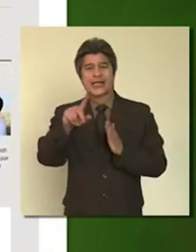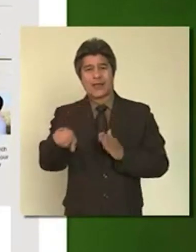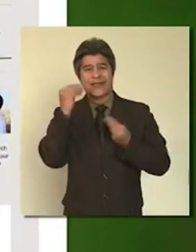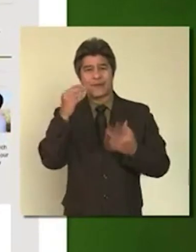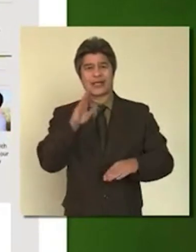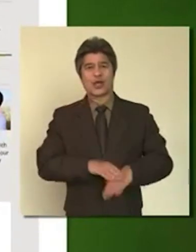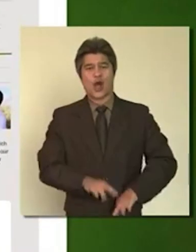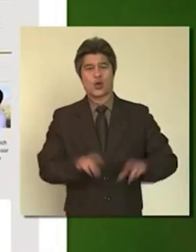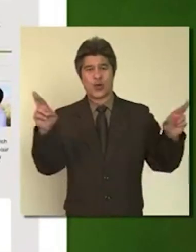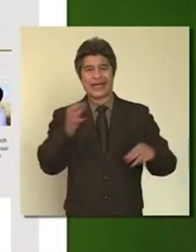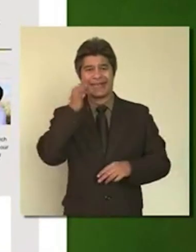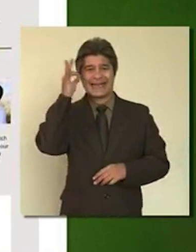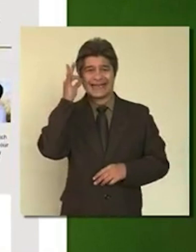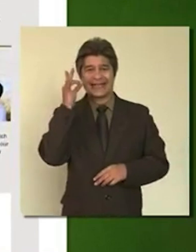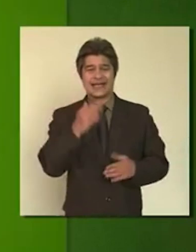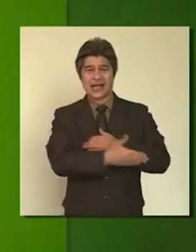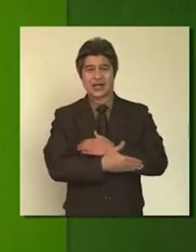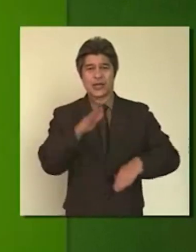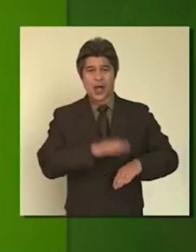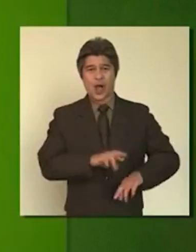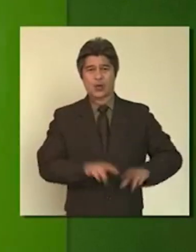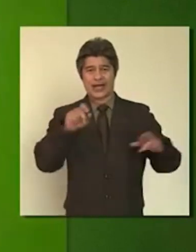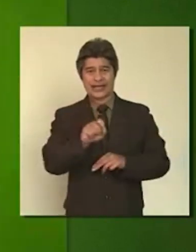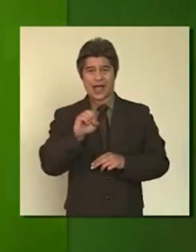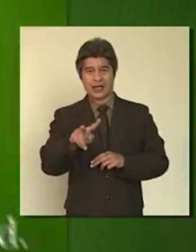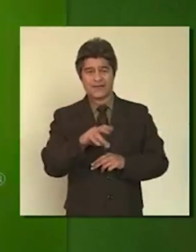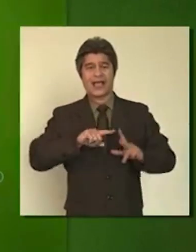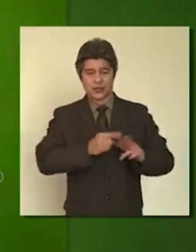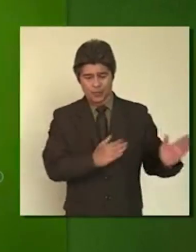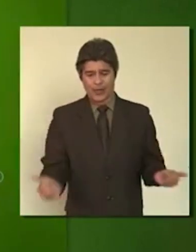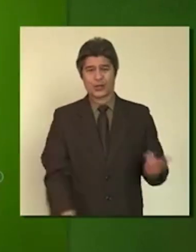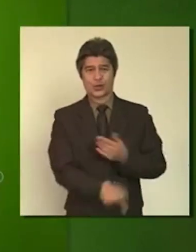Check out the information at Ready Indian Country on ready.gov and get started preparing today.